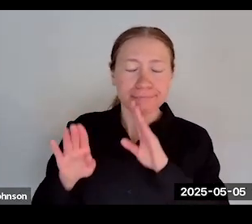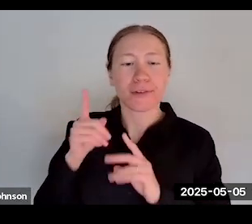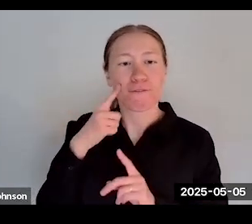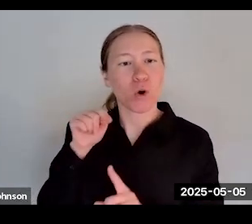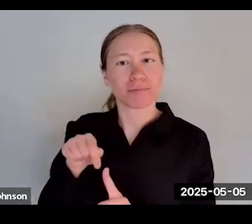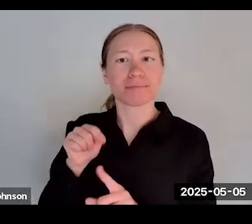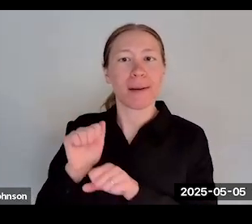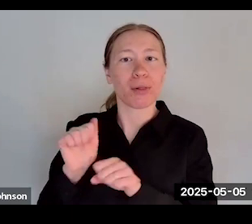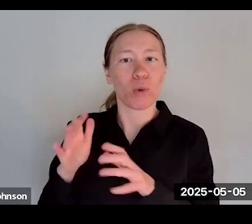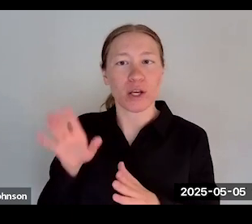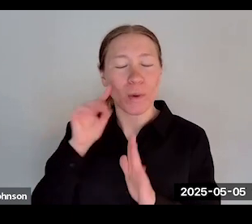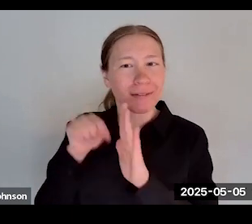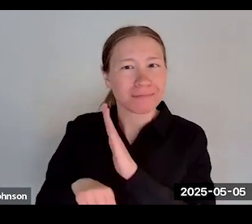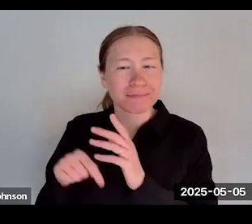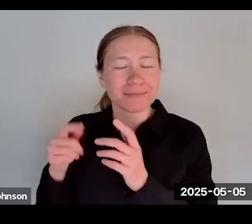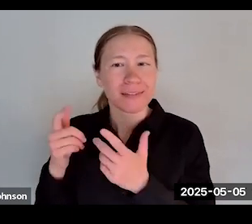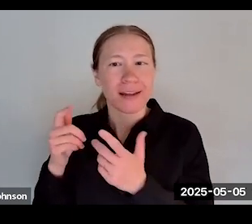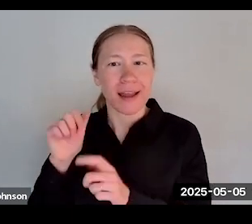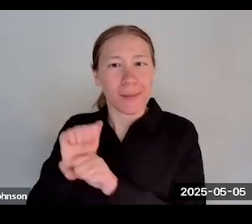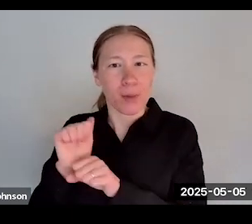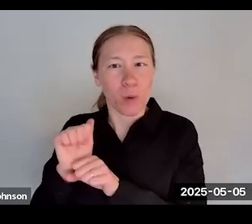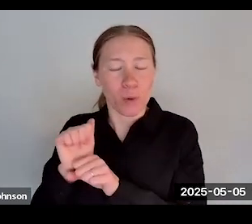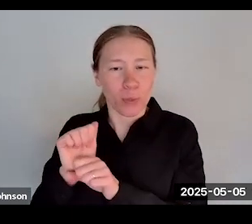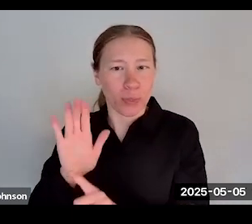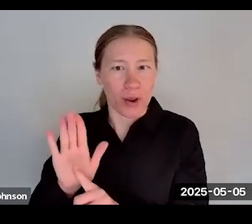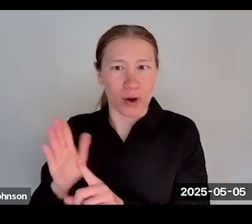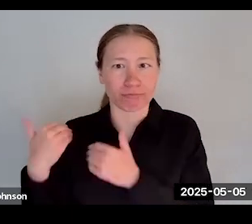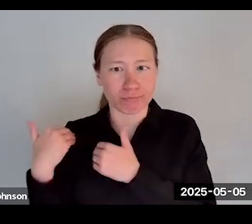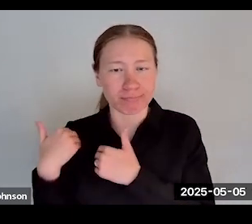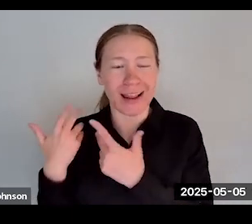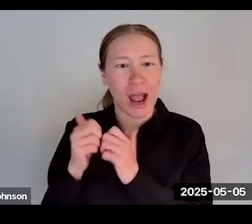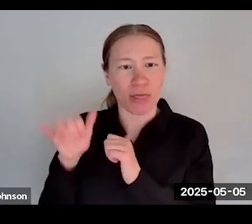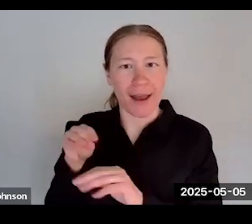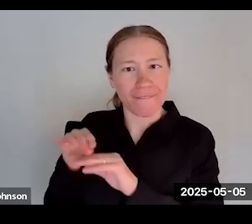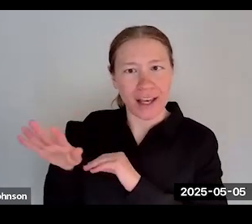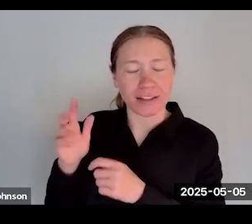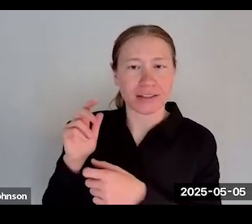and how an accommodation may impact unit operations. Whenever possible, we recommend